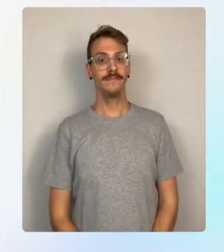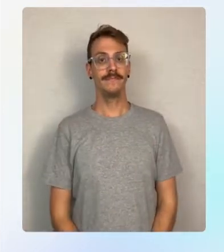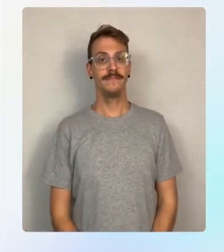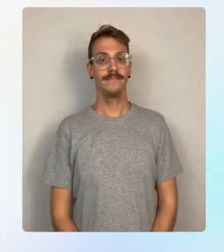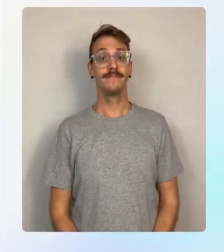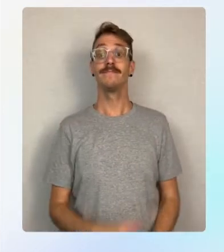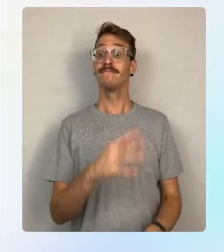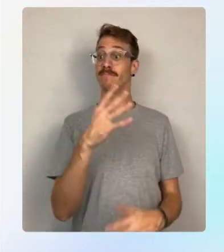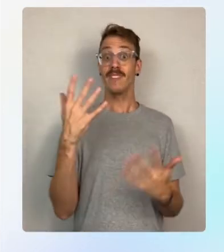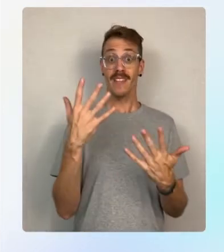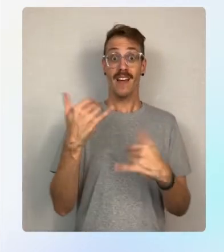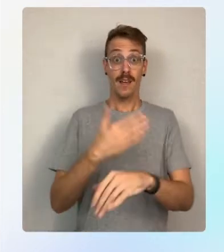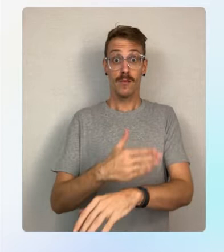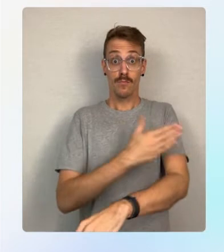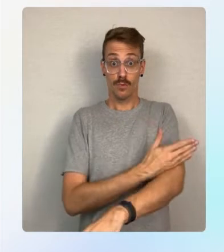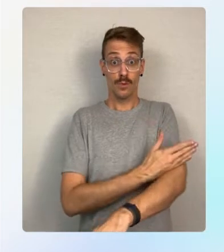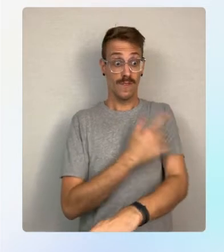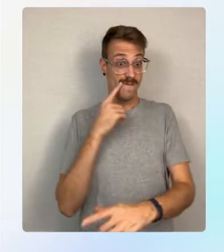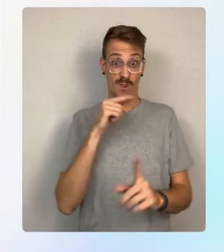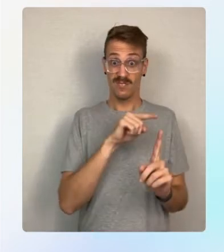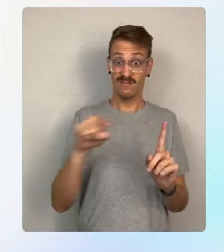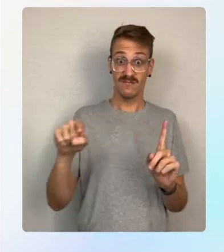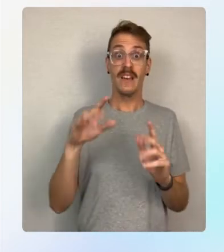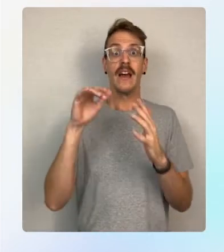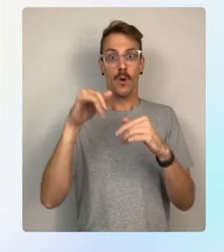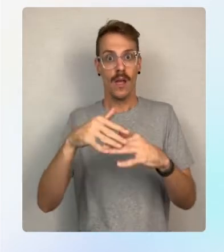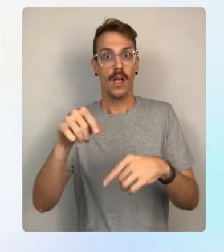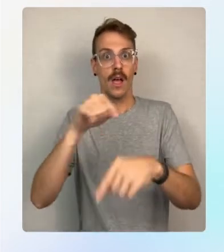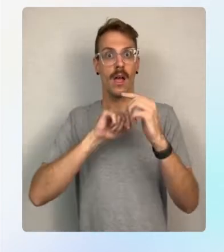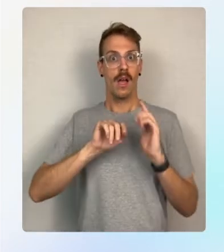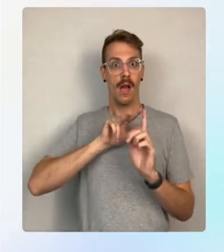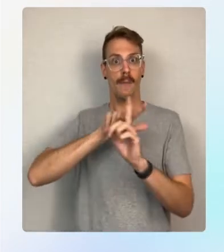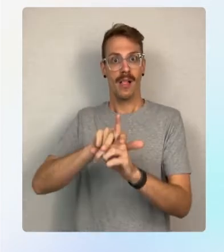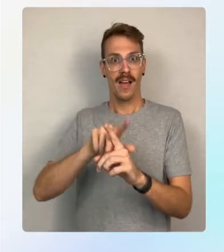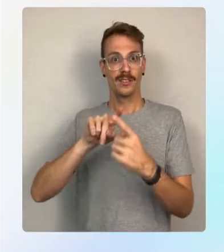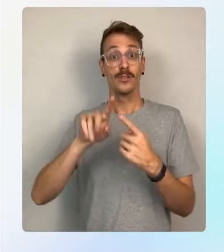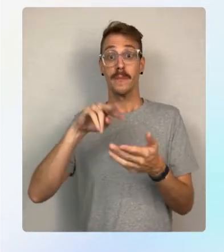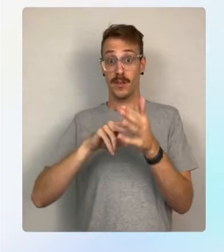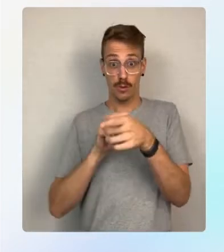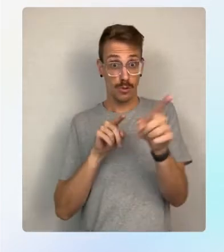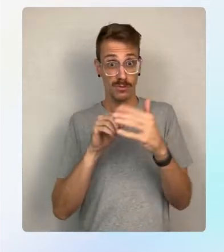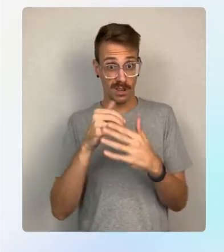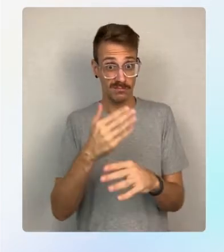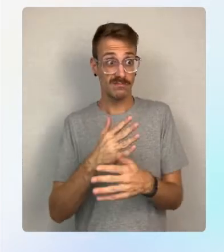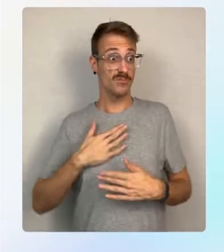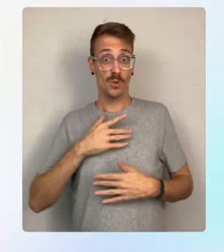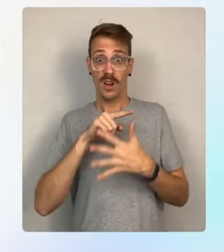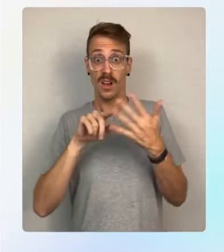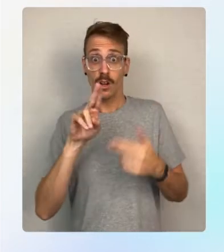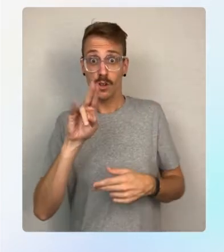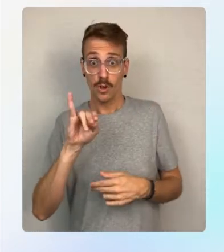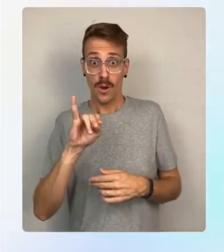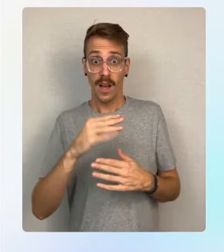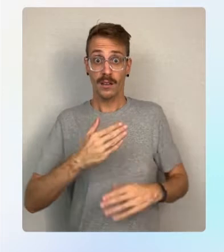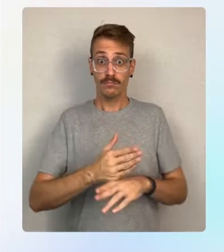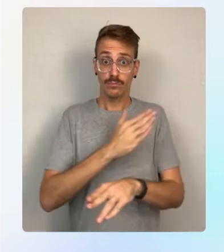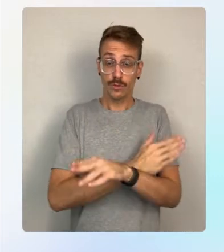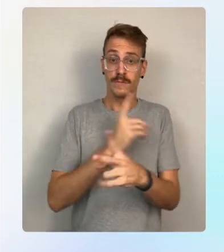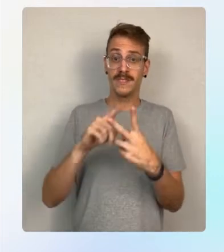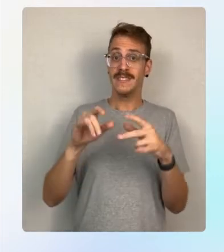and the improvements are retroactive so that you can enjoy the UI improvements and system service participation